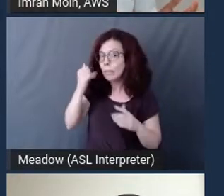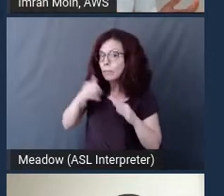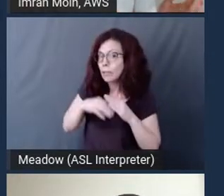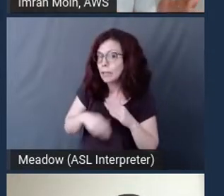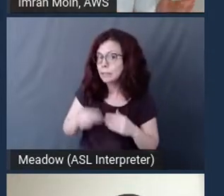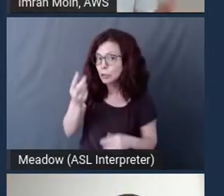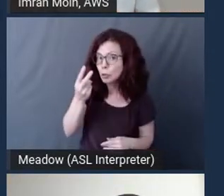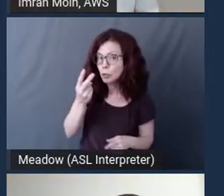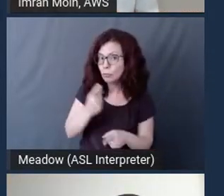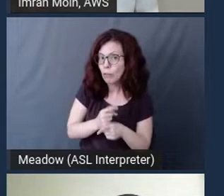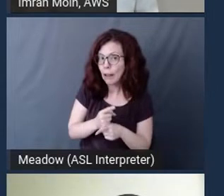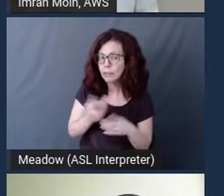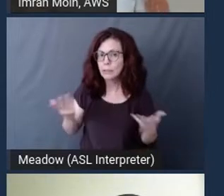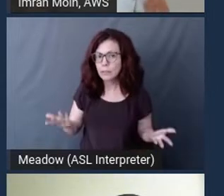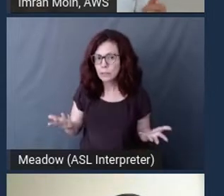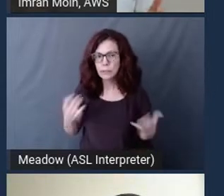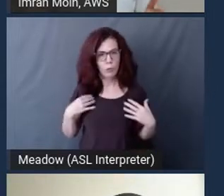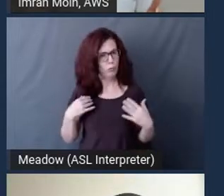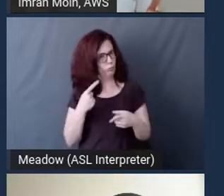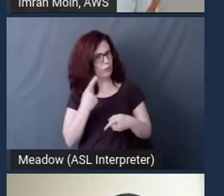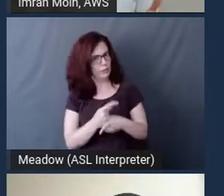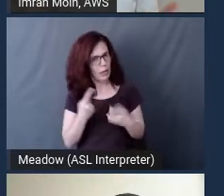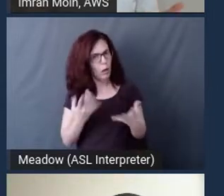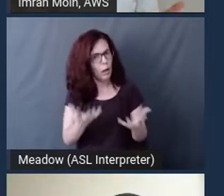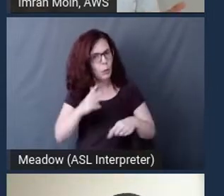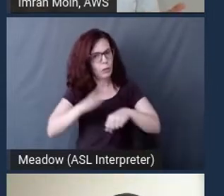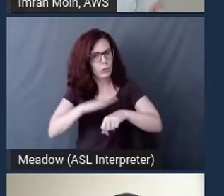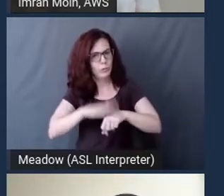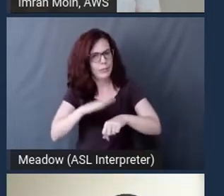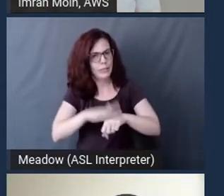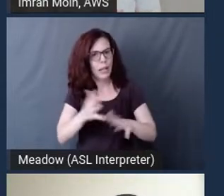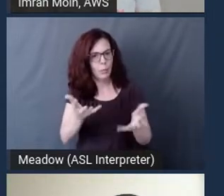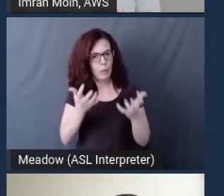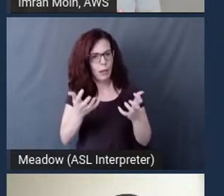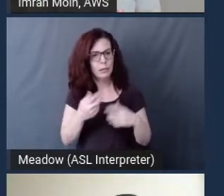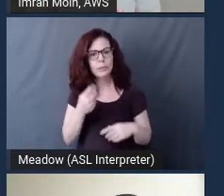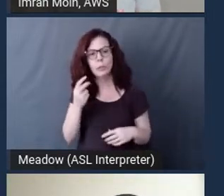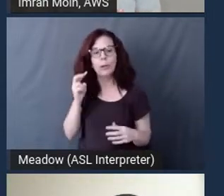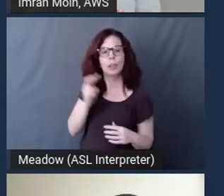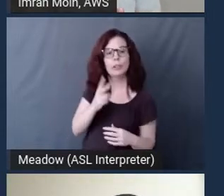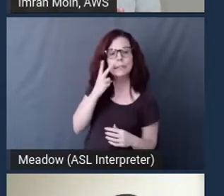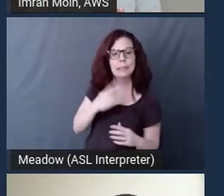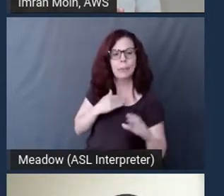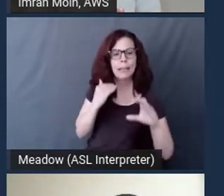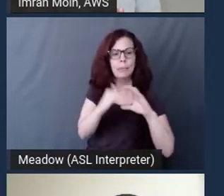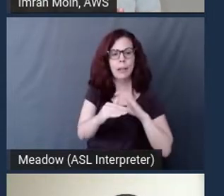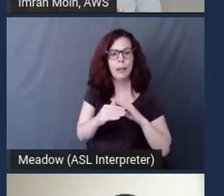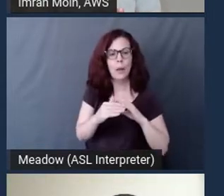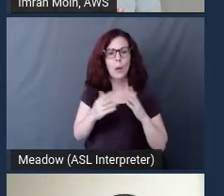So at this point, I want to get notified. So let's go over to the email, and you can see,